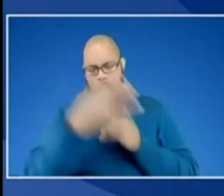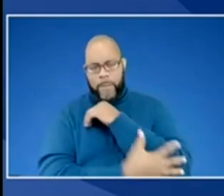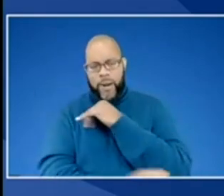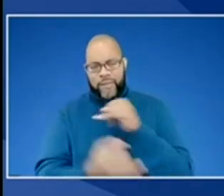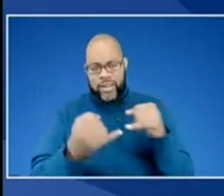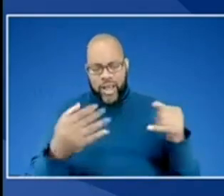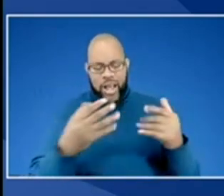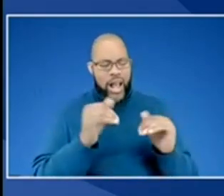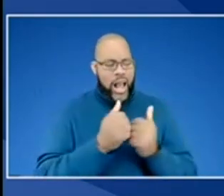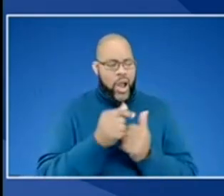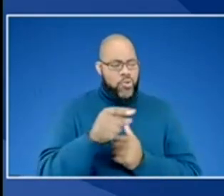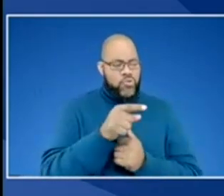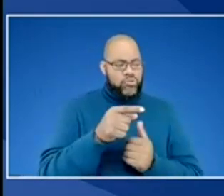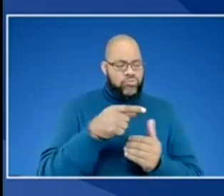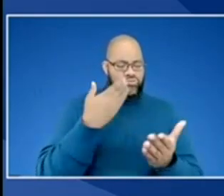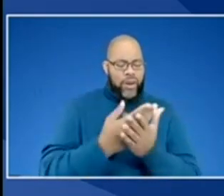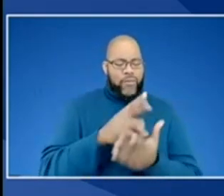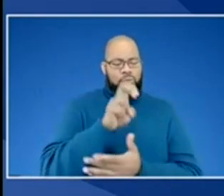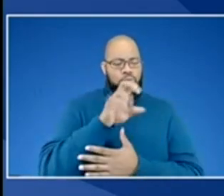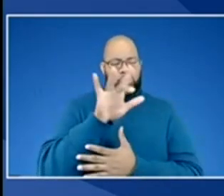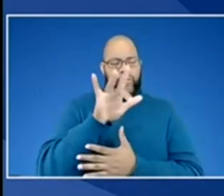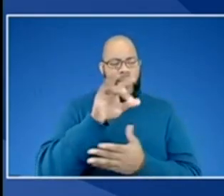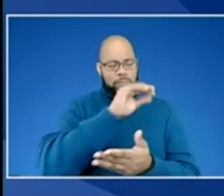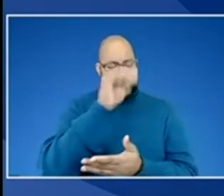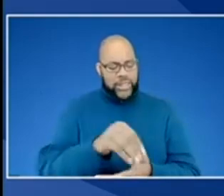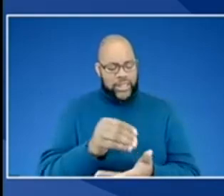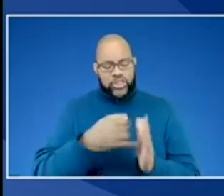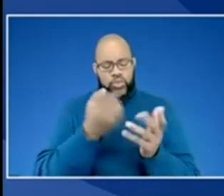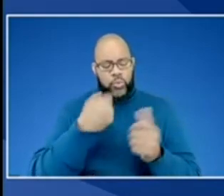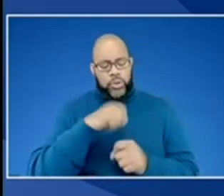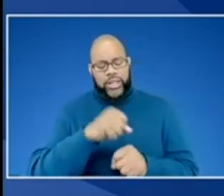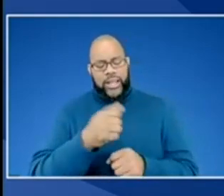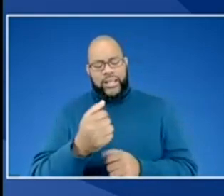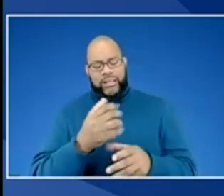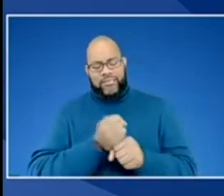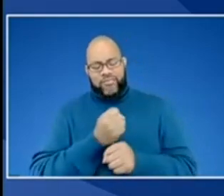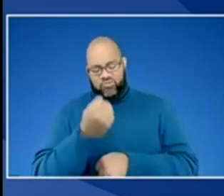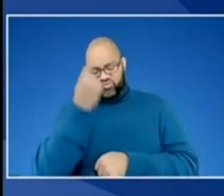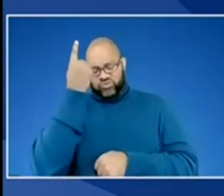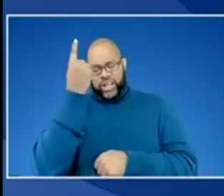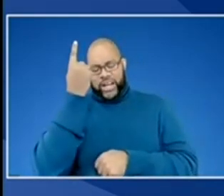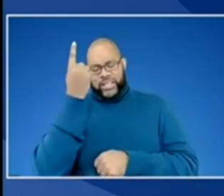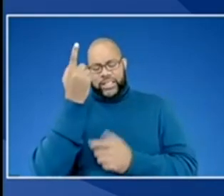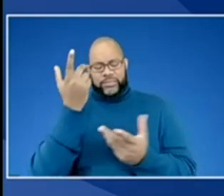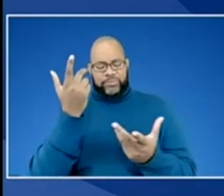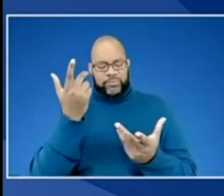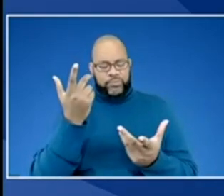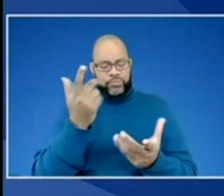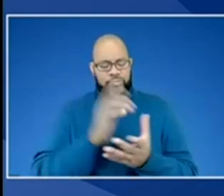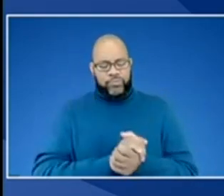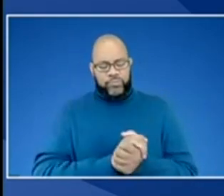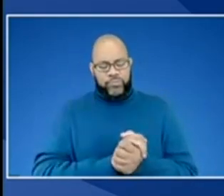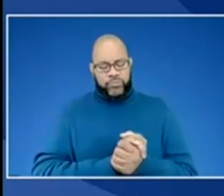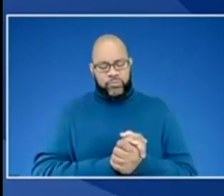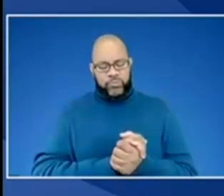how you reach the 225% just so we can get a sense into just, I guess, the logic of